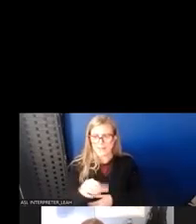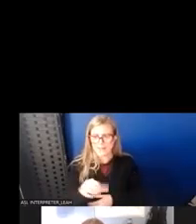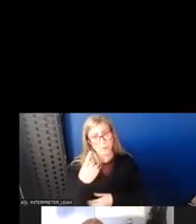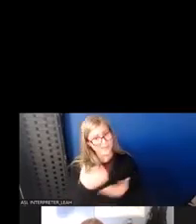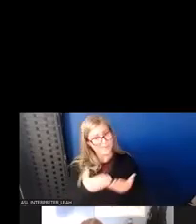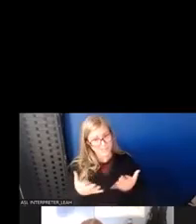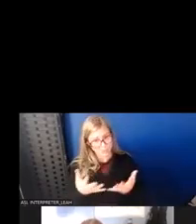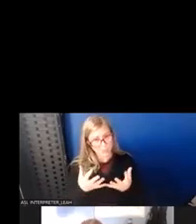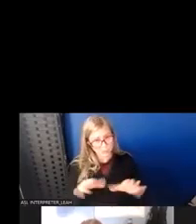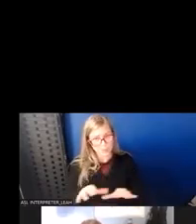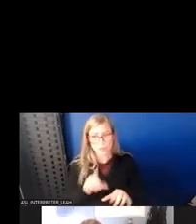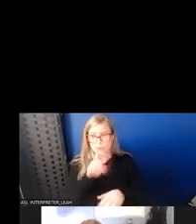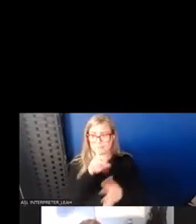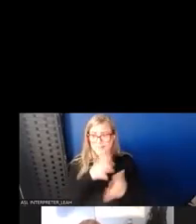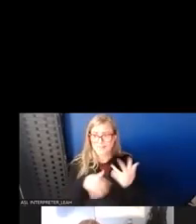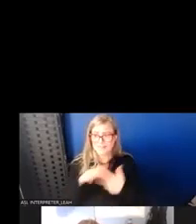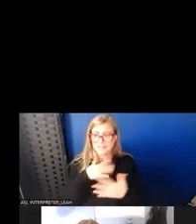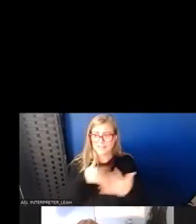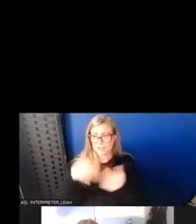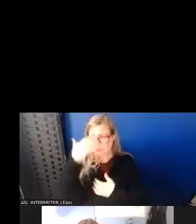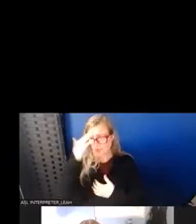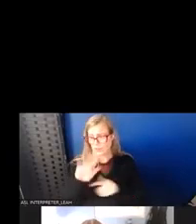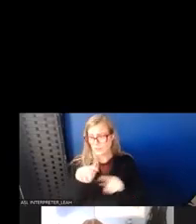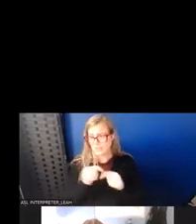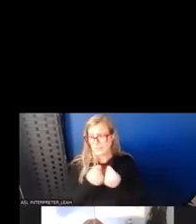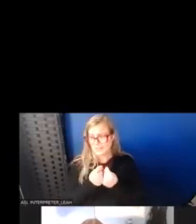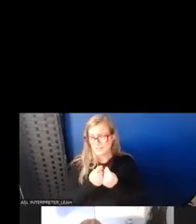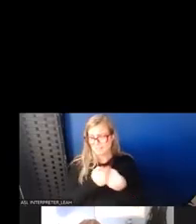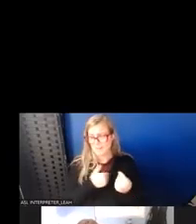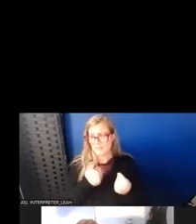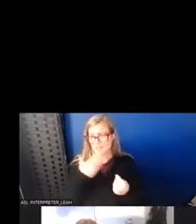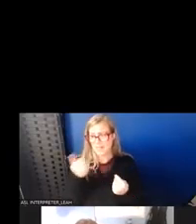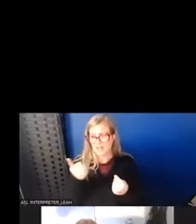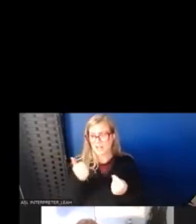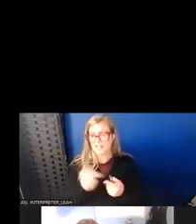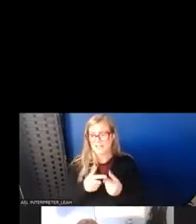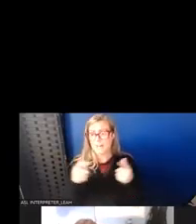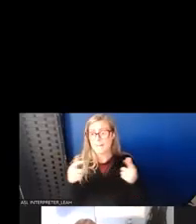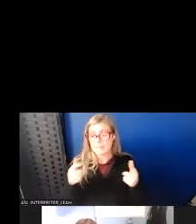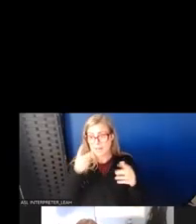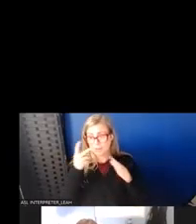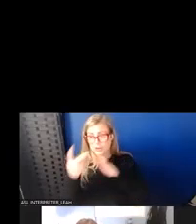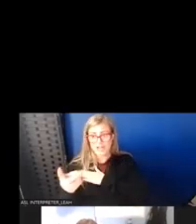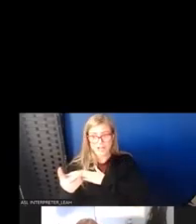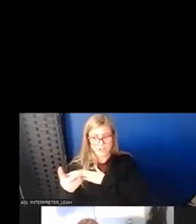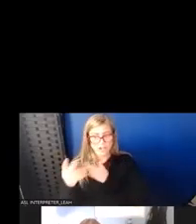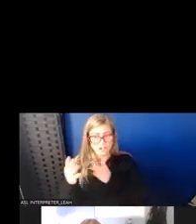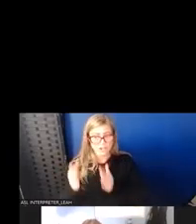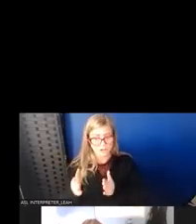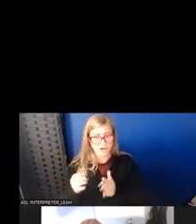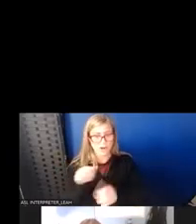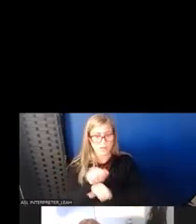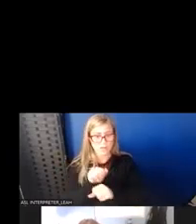know your teammates better, because that is a big predictor of working well together.